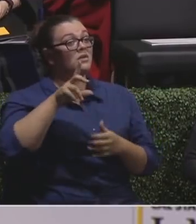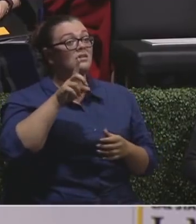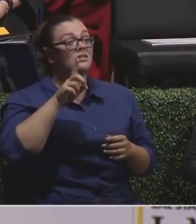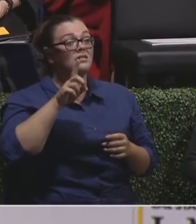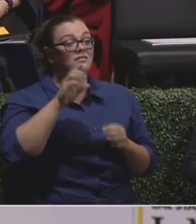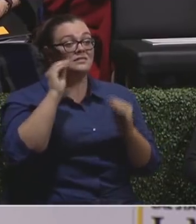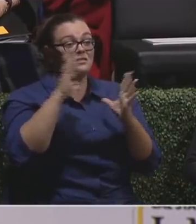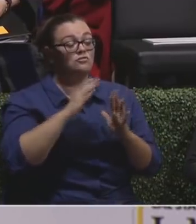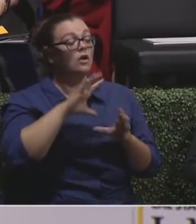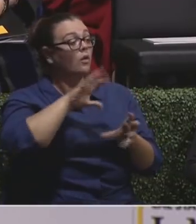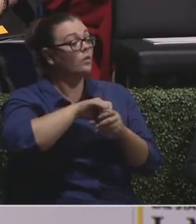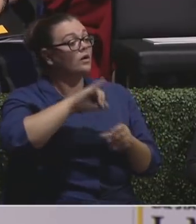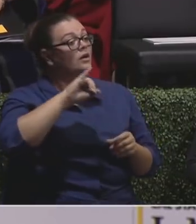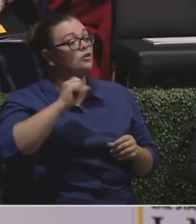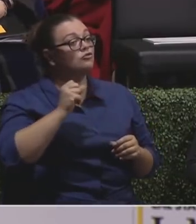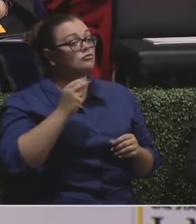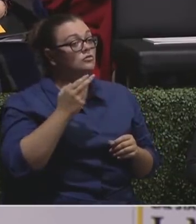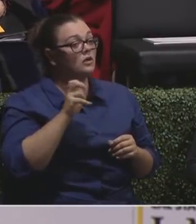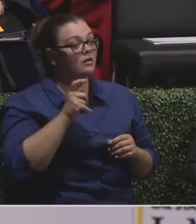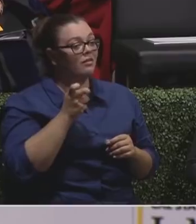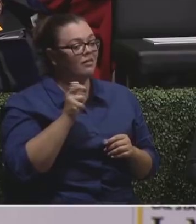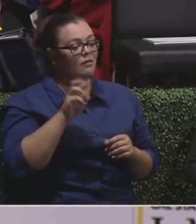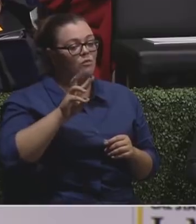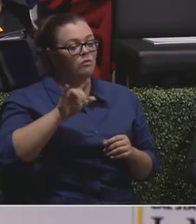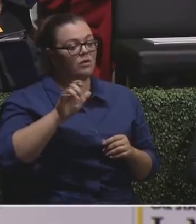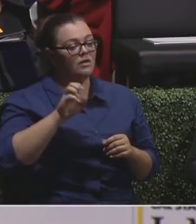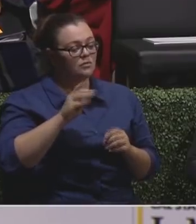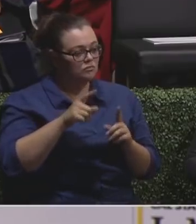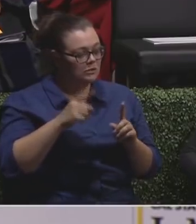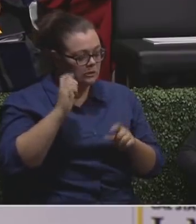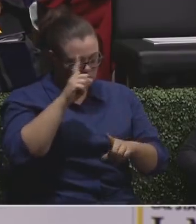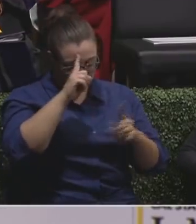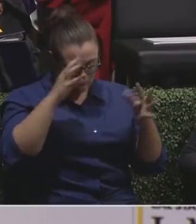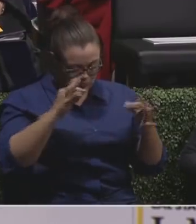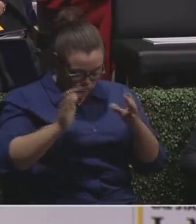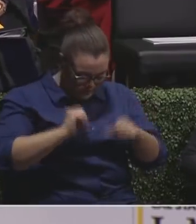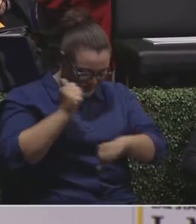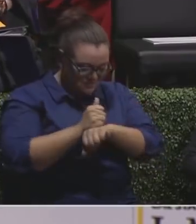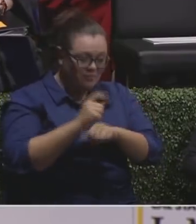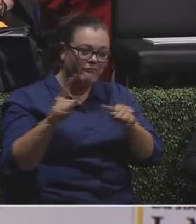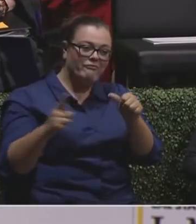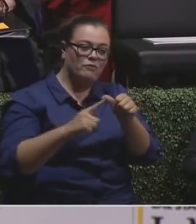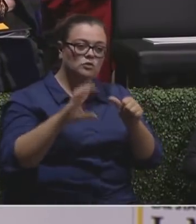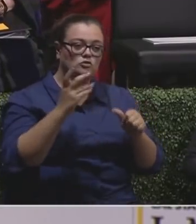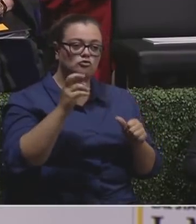PARTNERSHIP -- CHARTER SCHOOL OF EDUCATION FROM THERE, A TEAM OF TEACHERS,